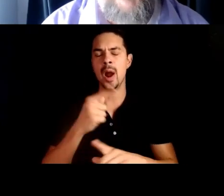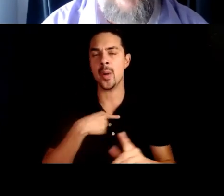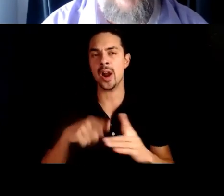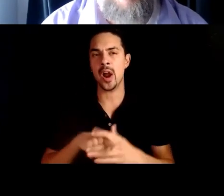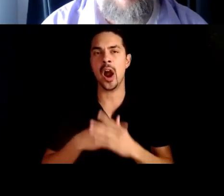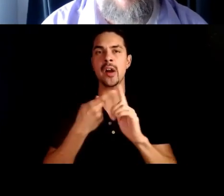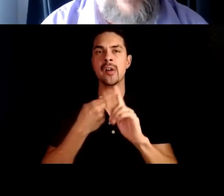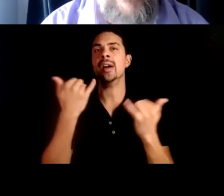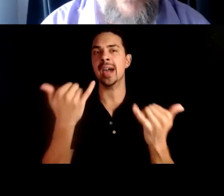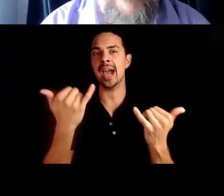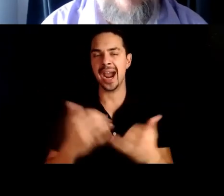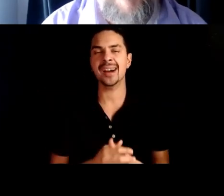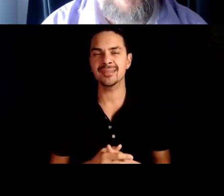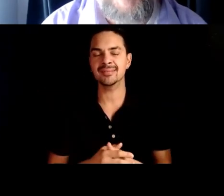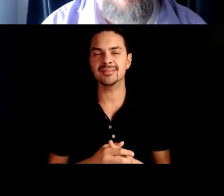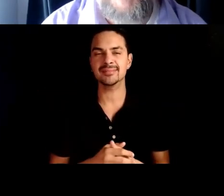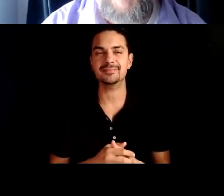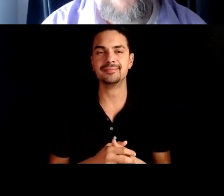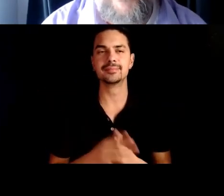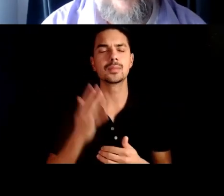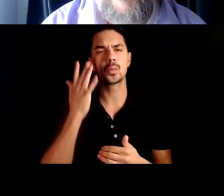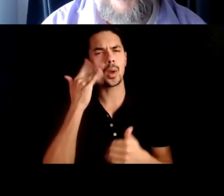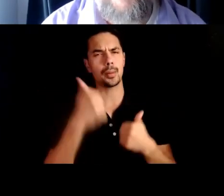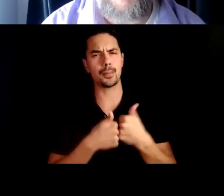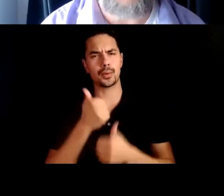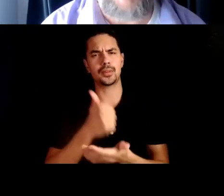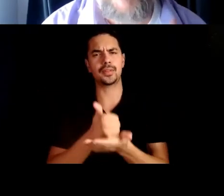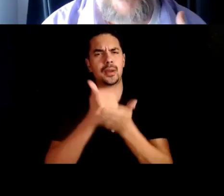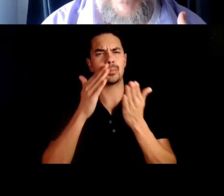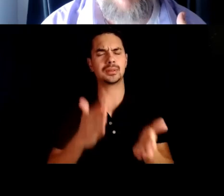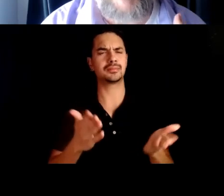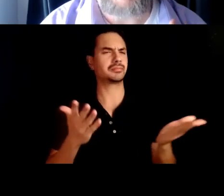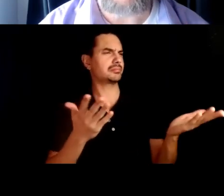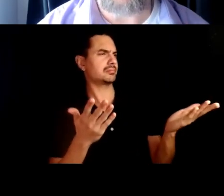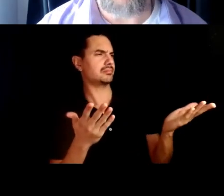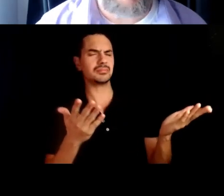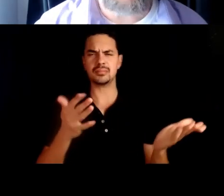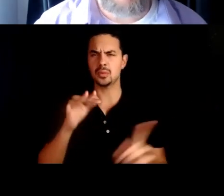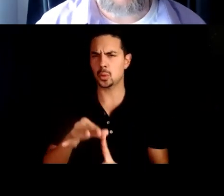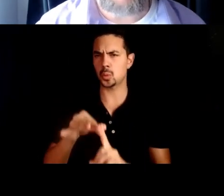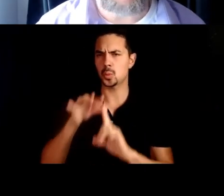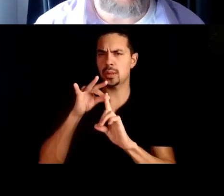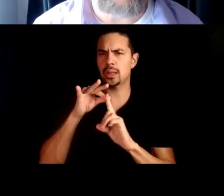So why would most therapists be aware of this very unique process of clients coming to seek